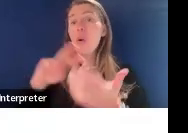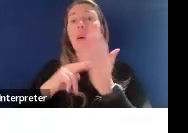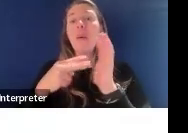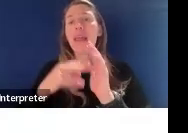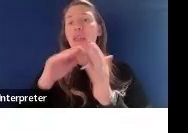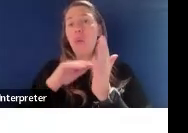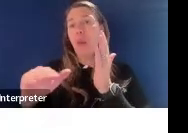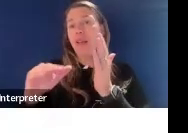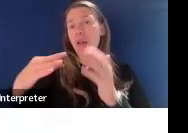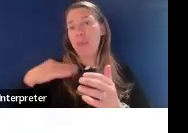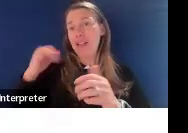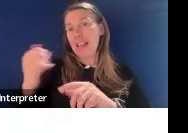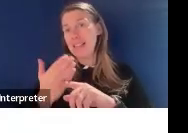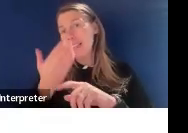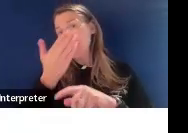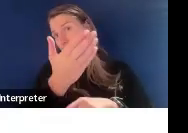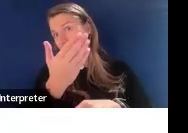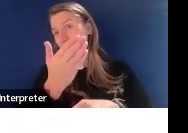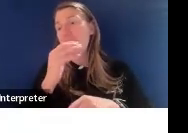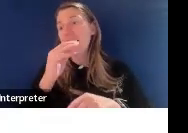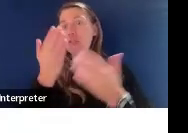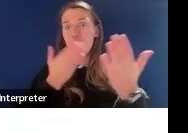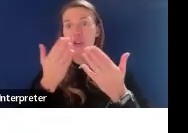submitted and people can start getting services on it.